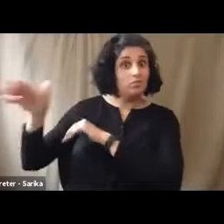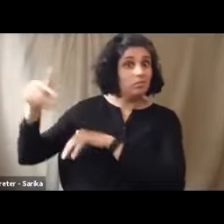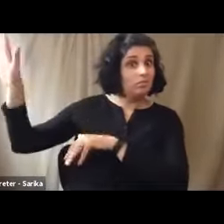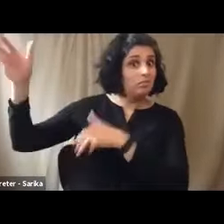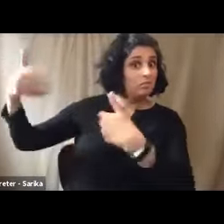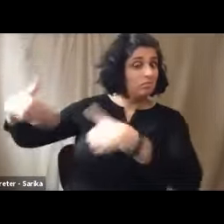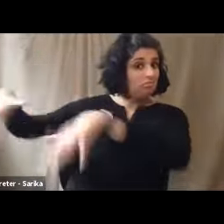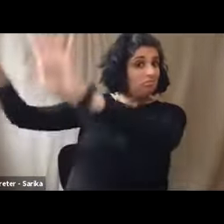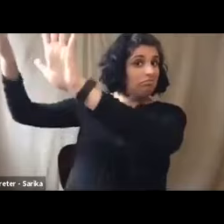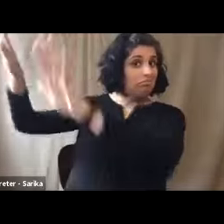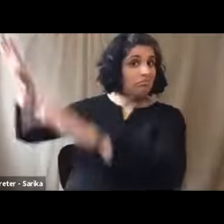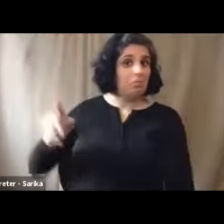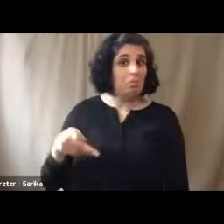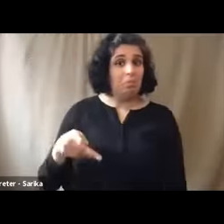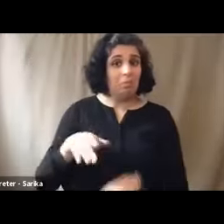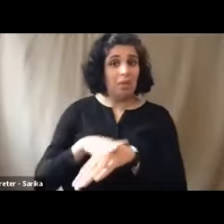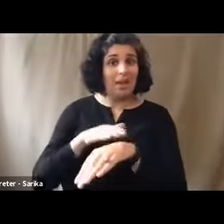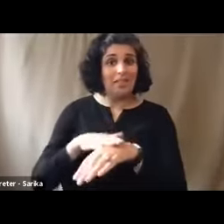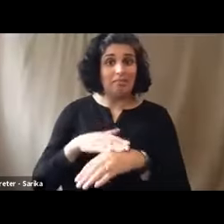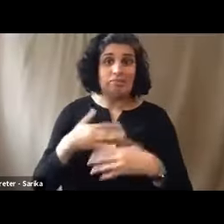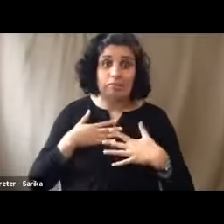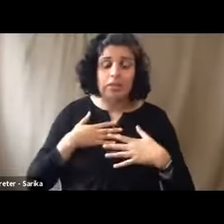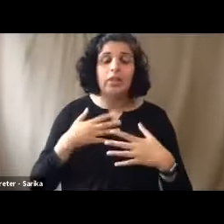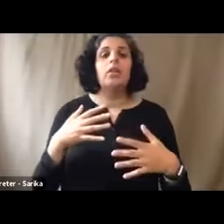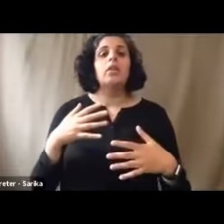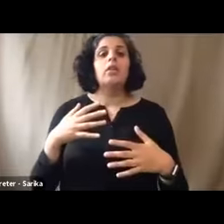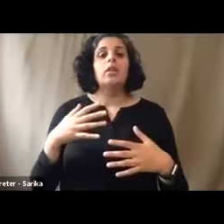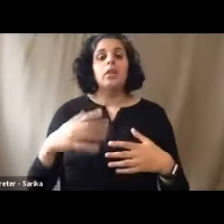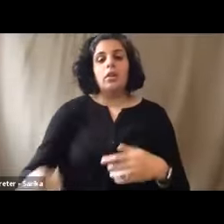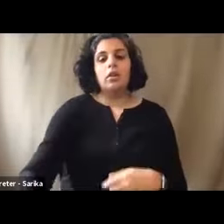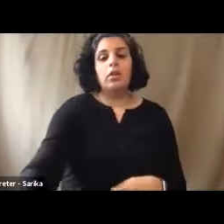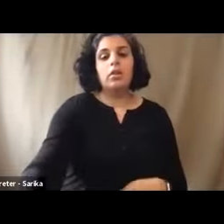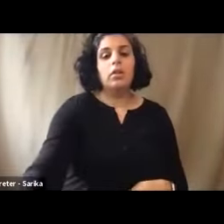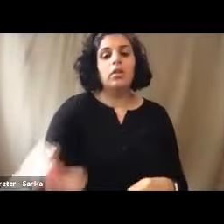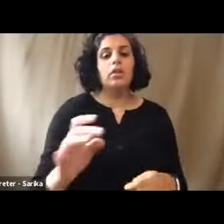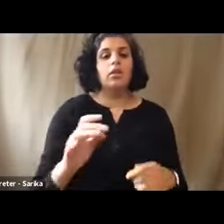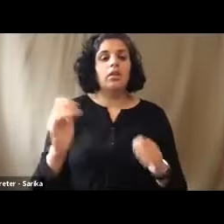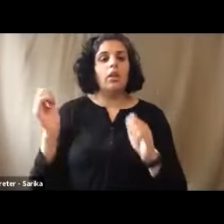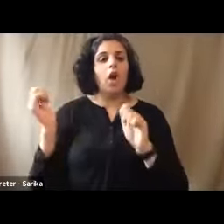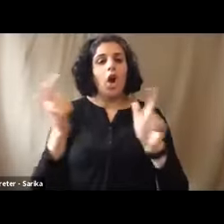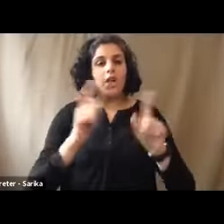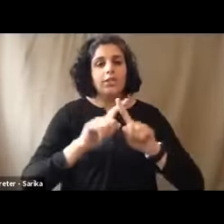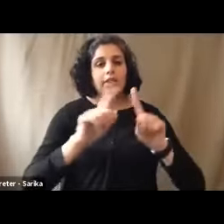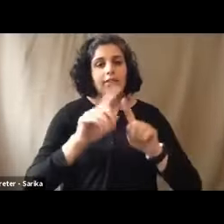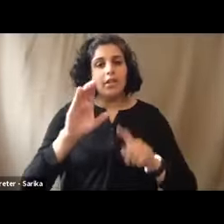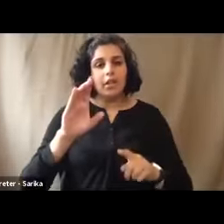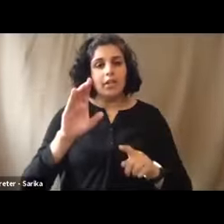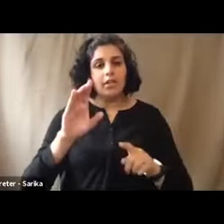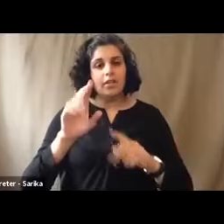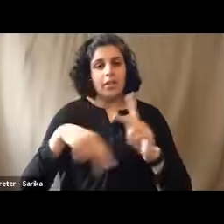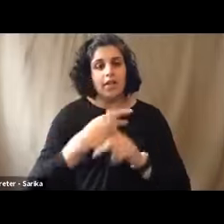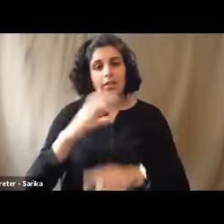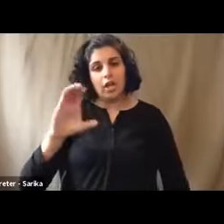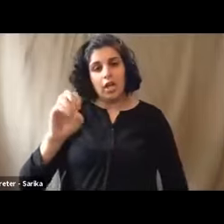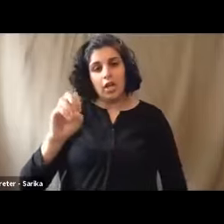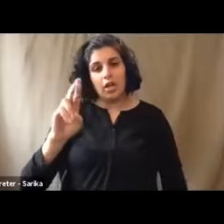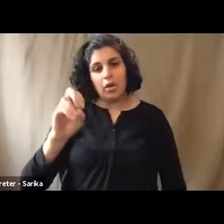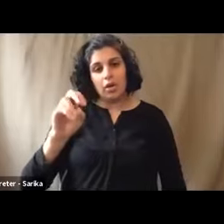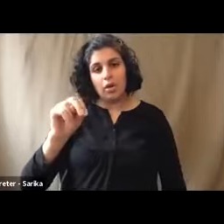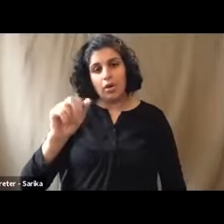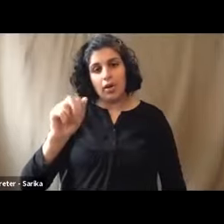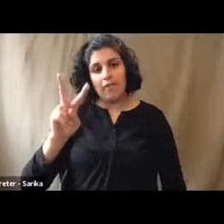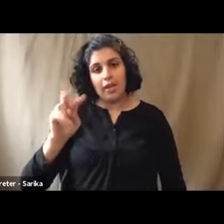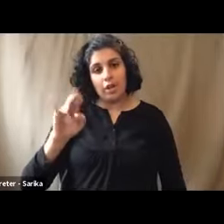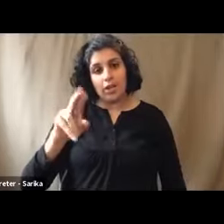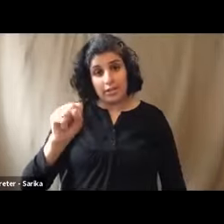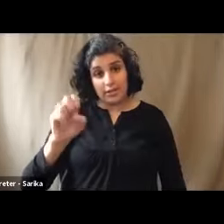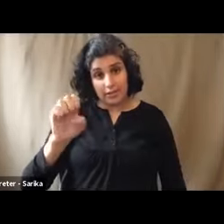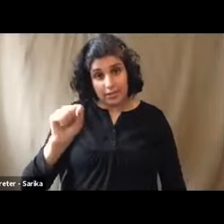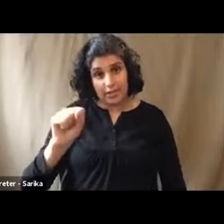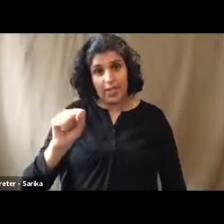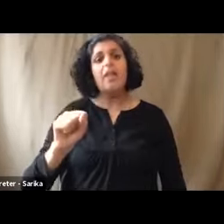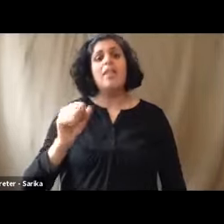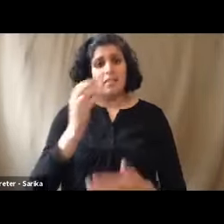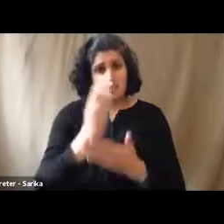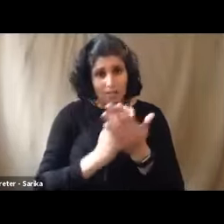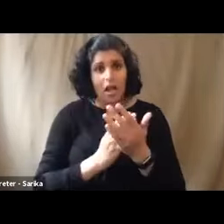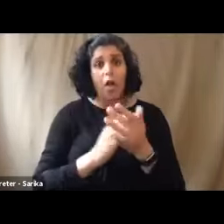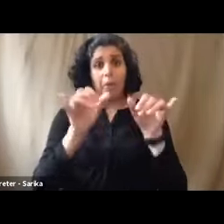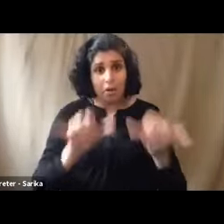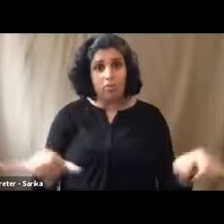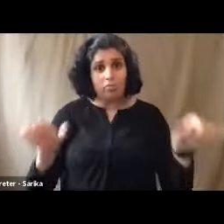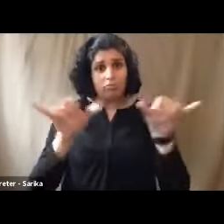Originally COVID, well all coronaviruses are common in certain animals, and some of these